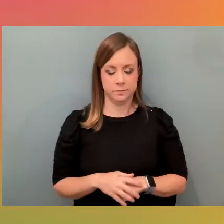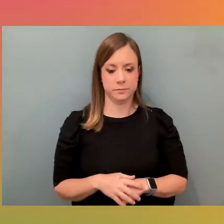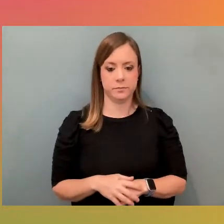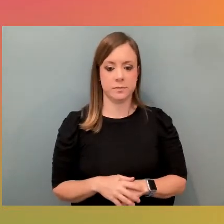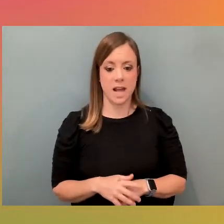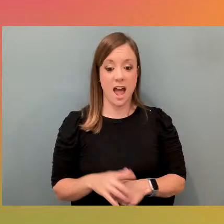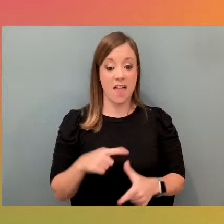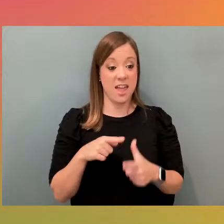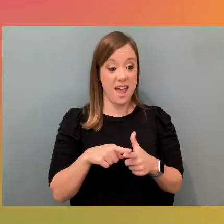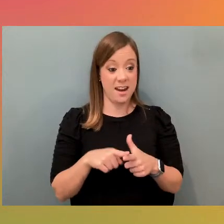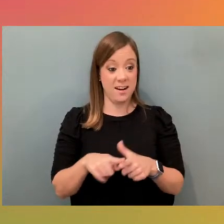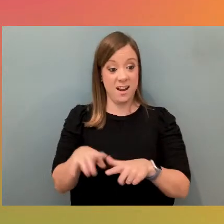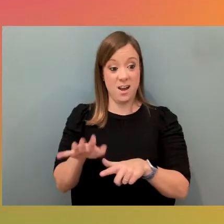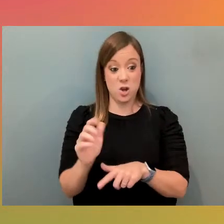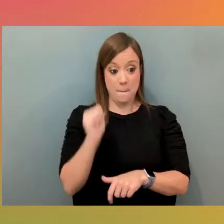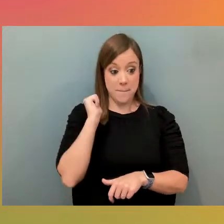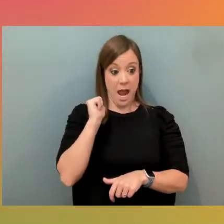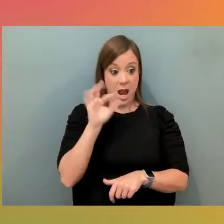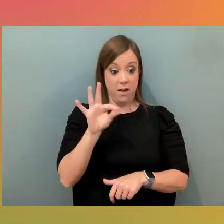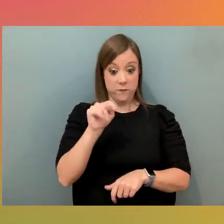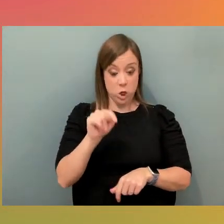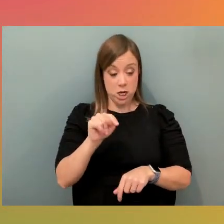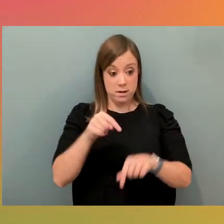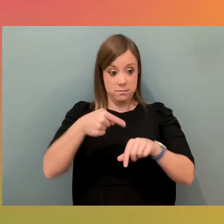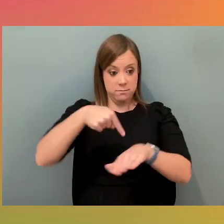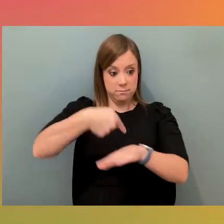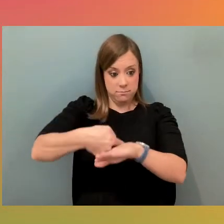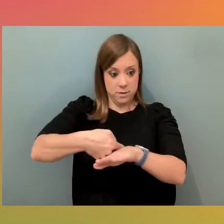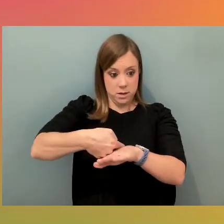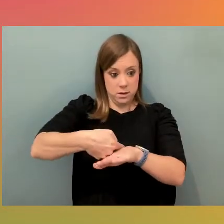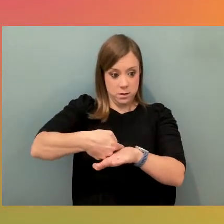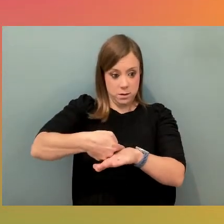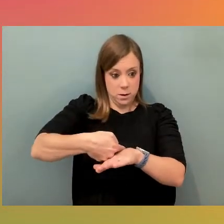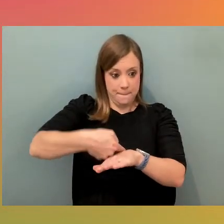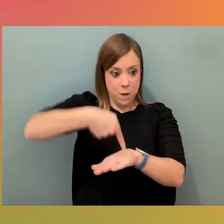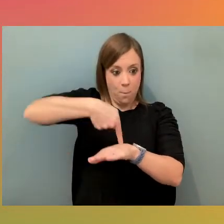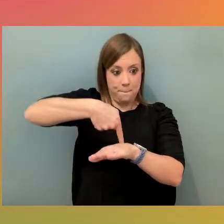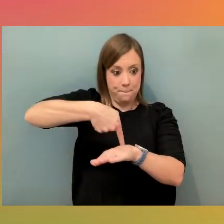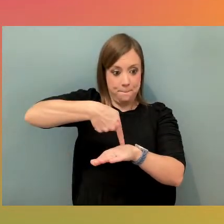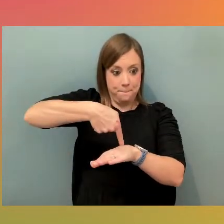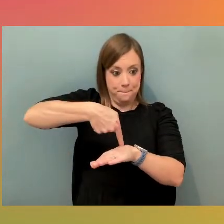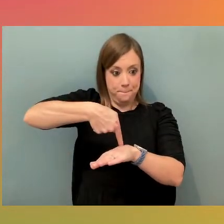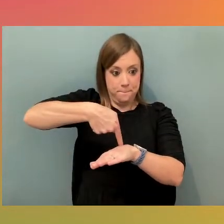TURN YOUR HEART OPEN EITHER WAY SEE IF YOU CAN LIFT THE BACK